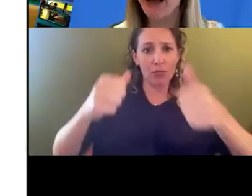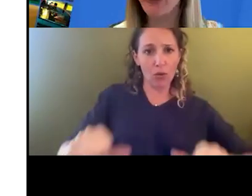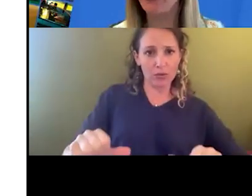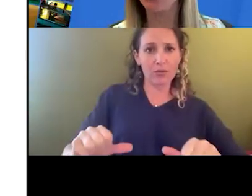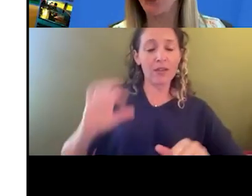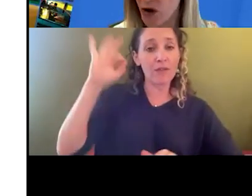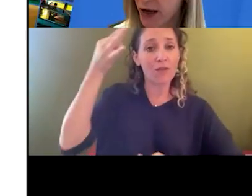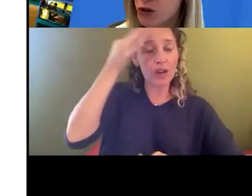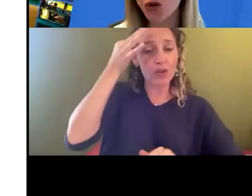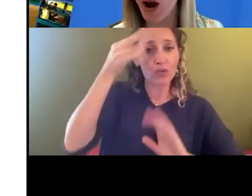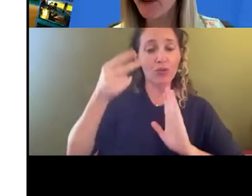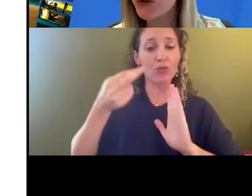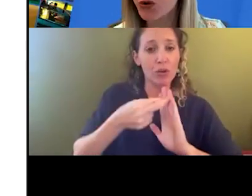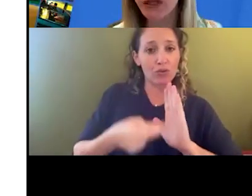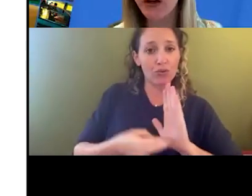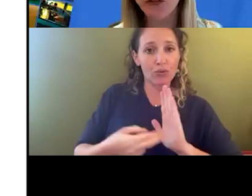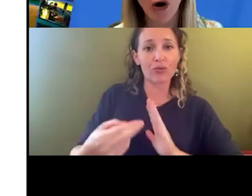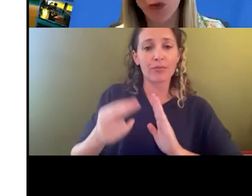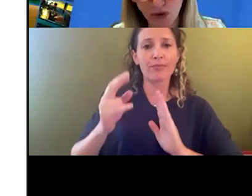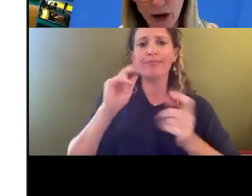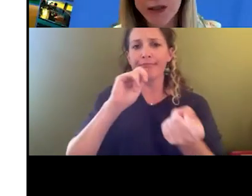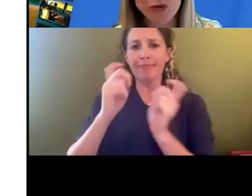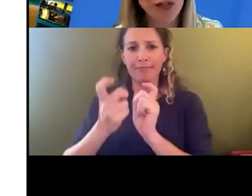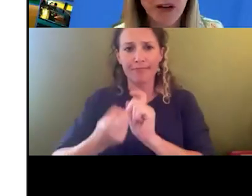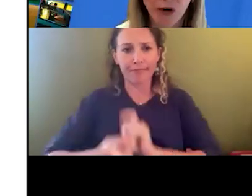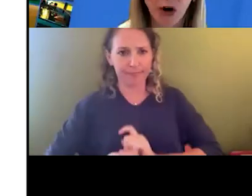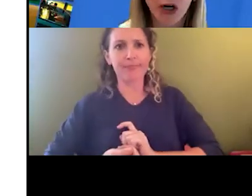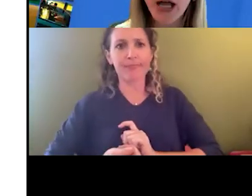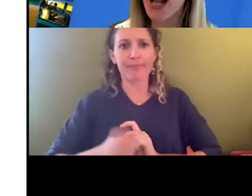a revised draft, revised 2 CFR.